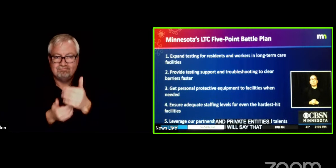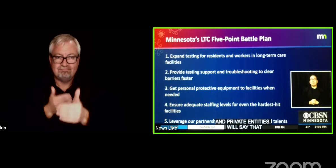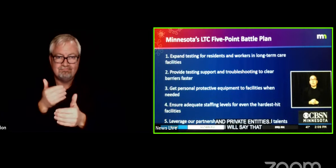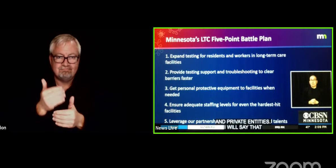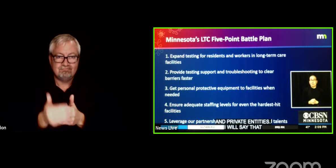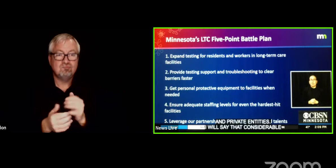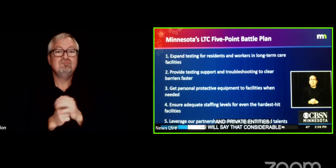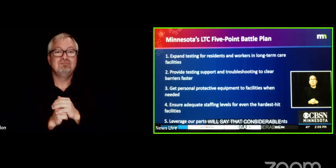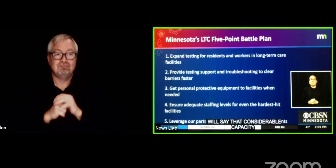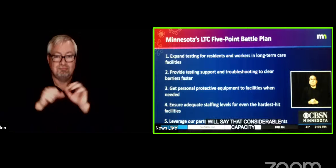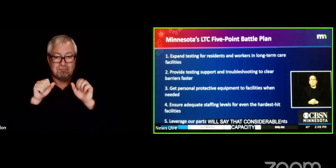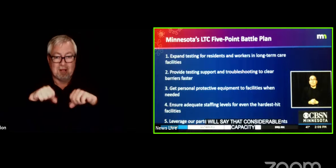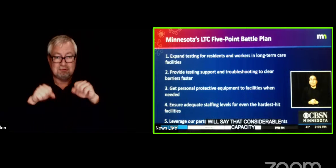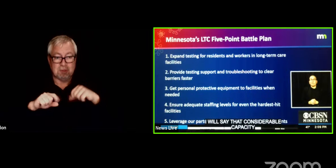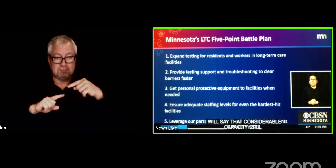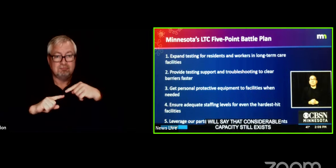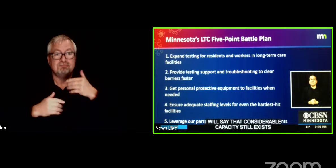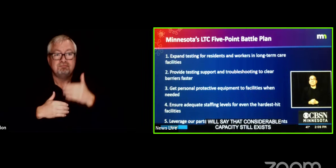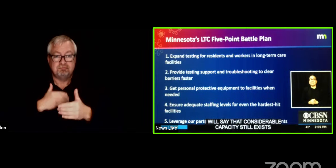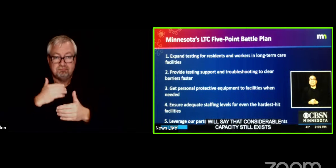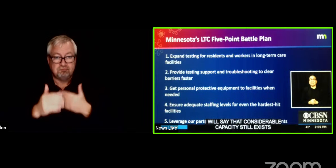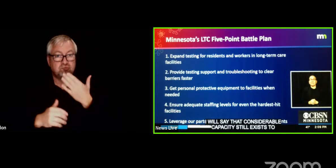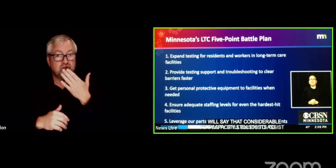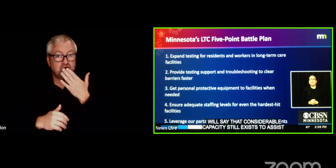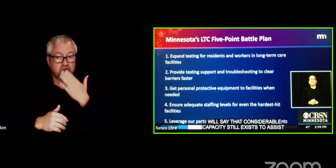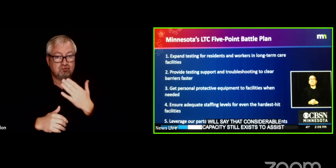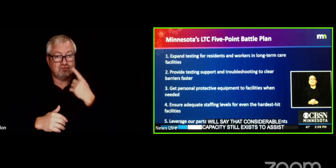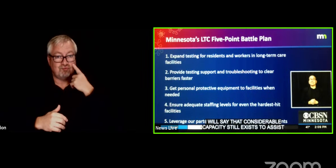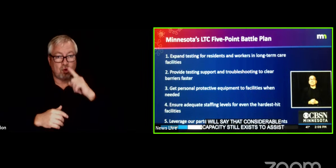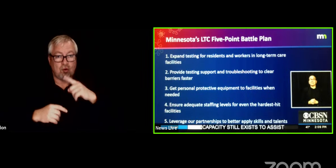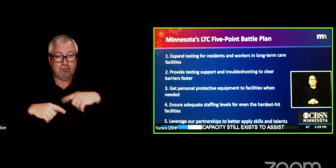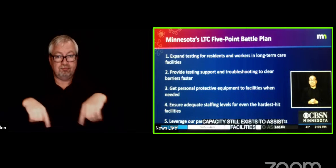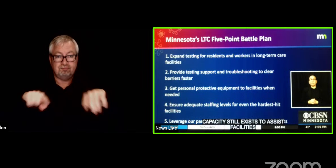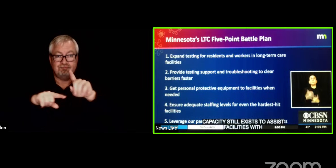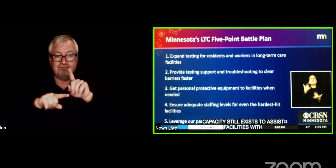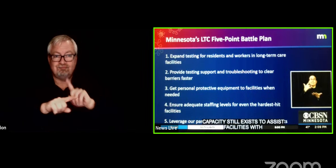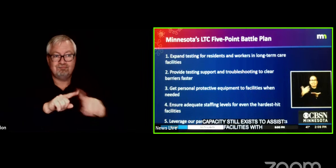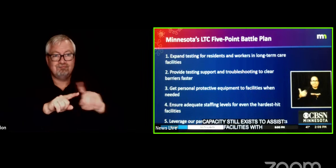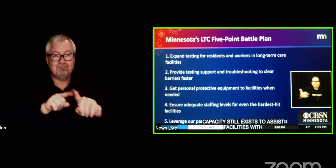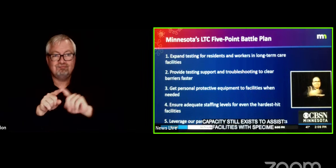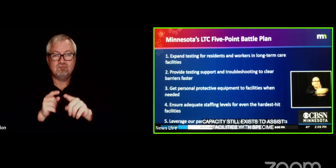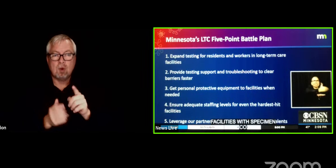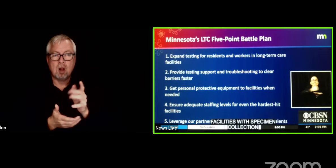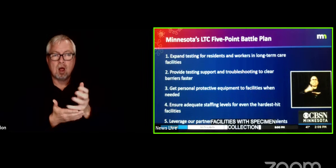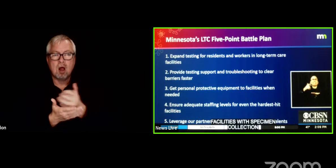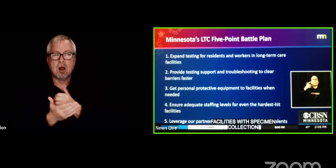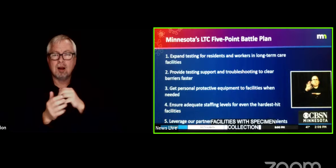SPECIMEN COLLECTION STATEWIDE THROUGH THE STATE EMERGENCY